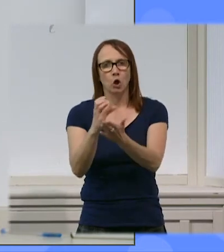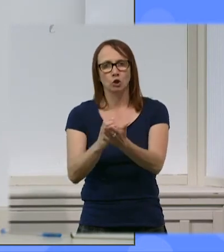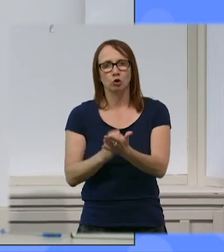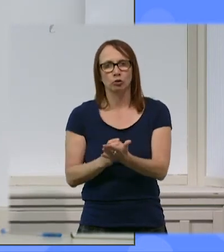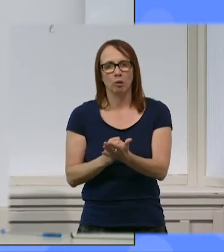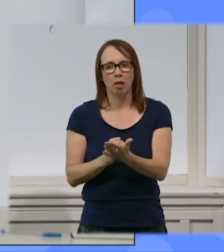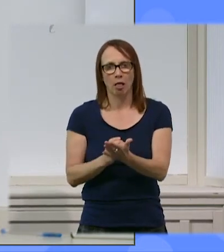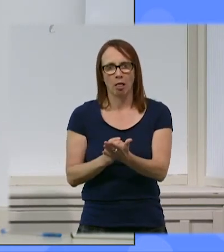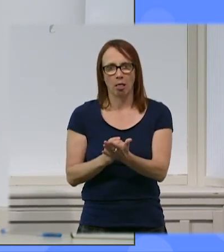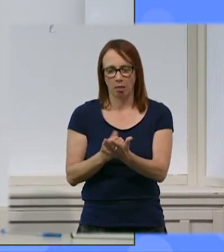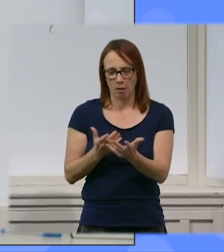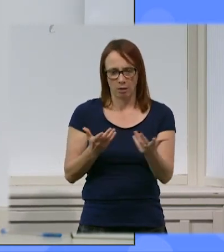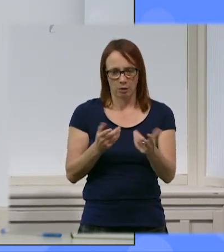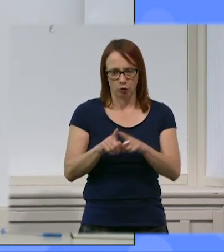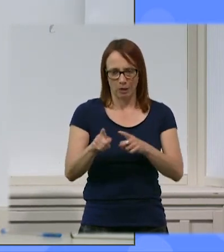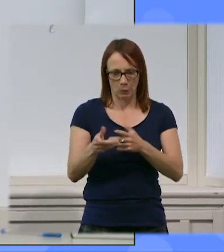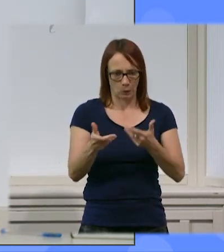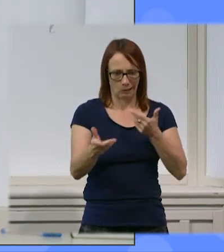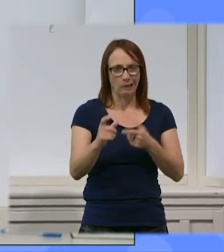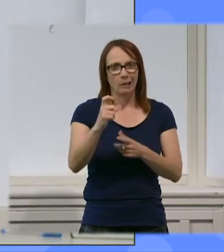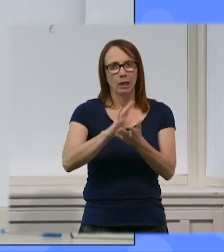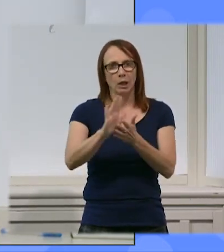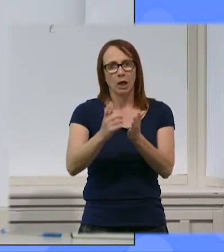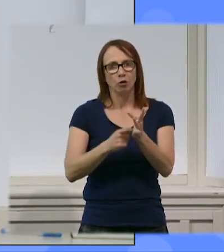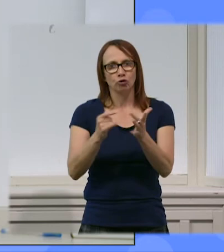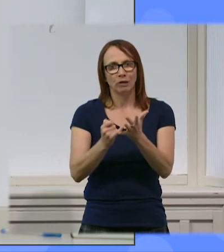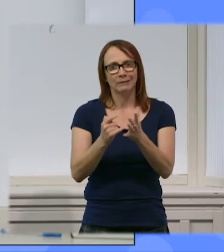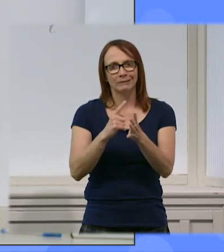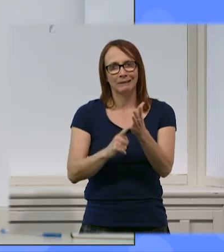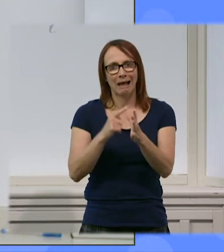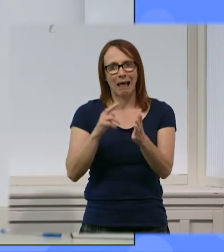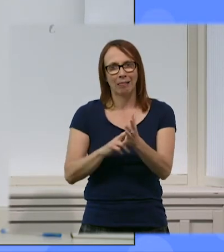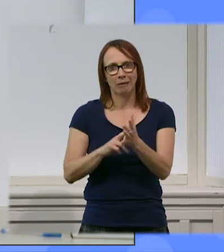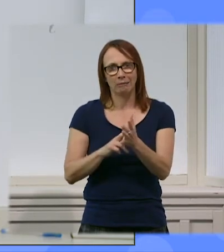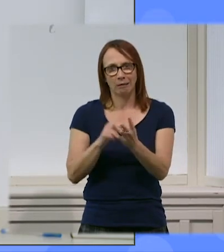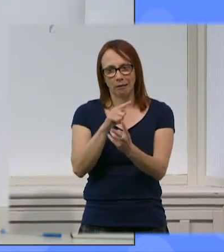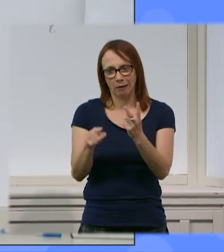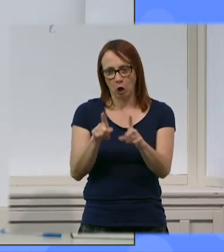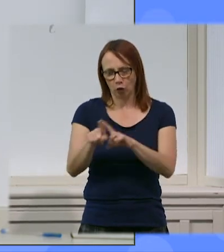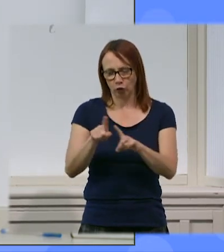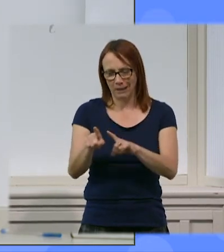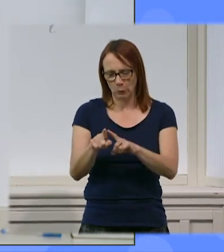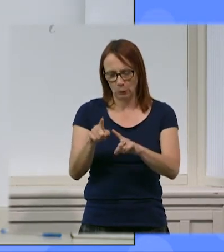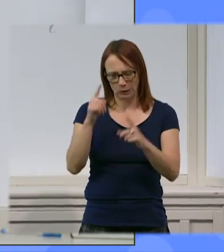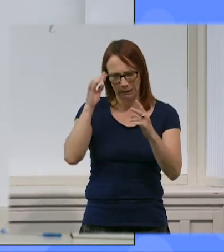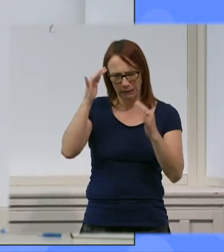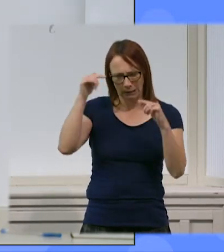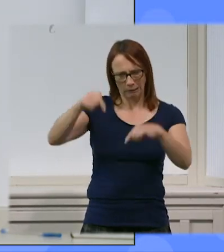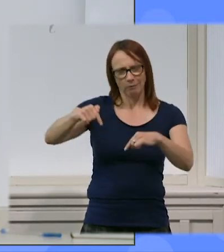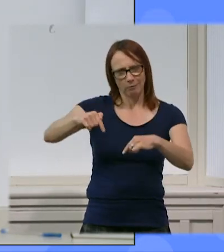into the expertise of Chris and Alan to help us kind of think about that so it